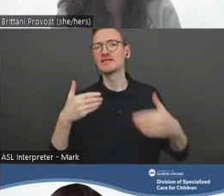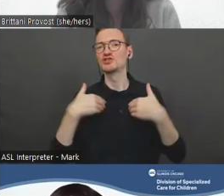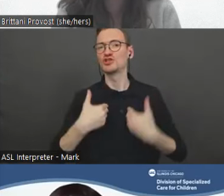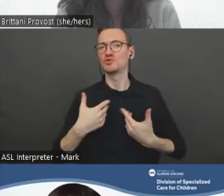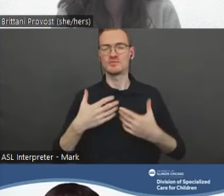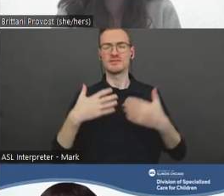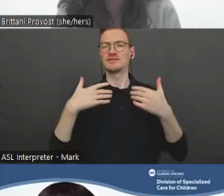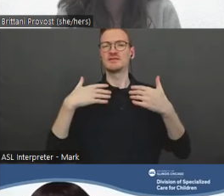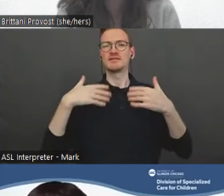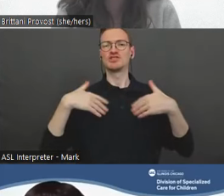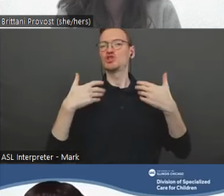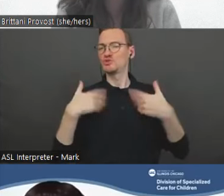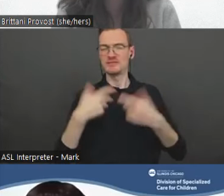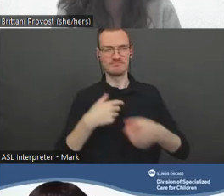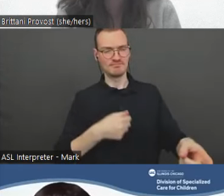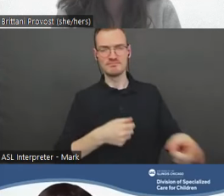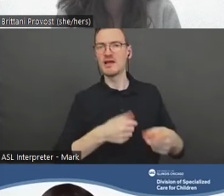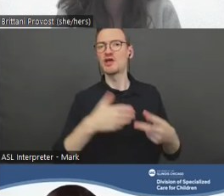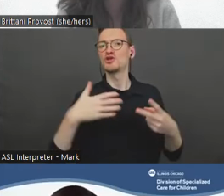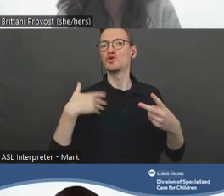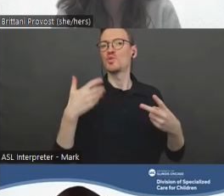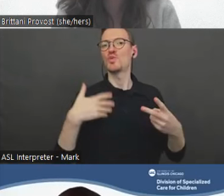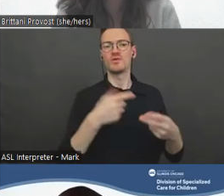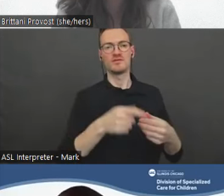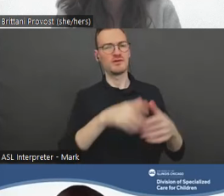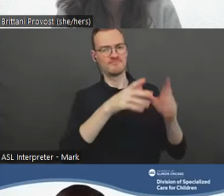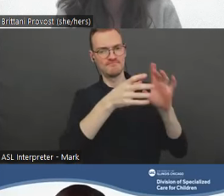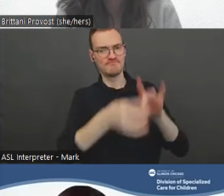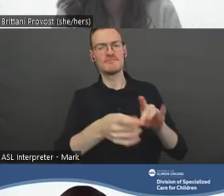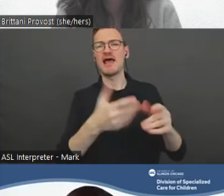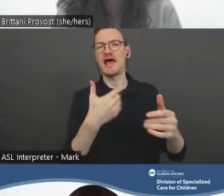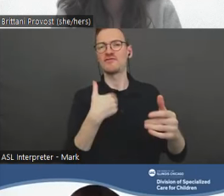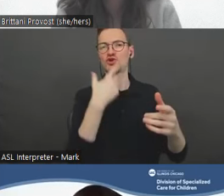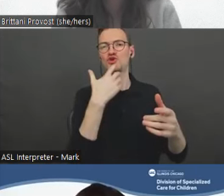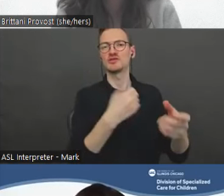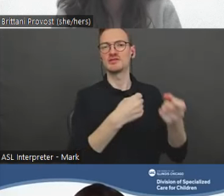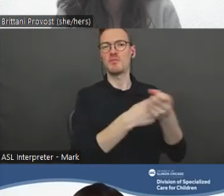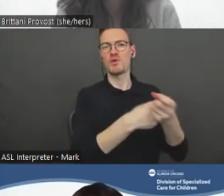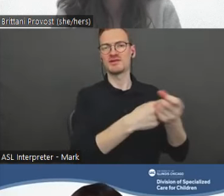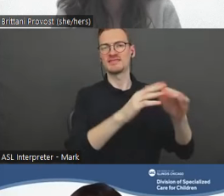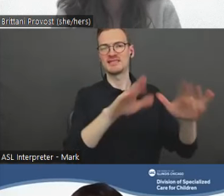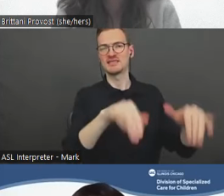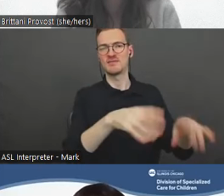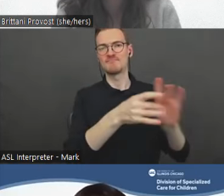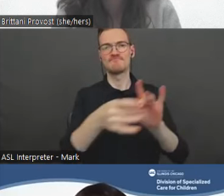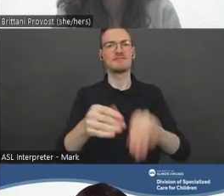will be at the center of a seamless support system that improves the quality of their lives. Our mission is that we partner with Illinois families and communities to help